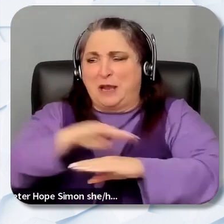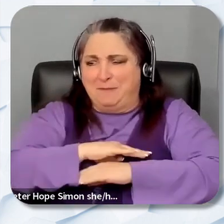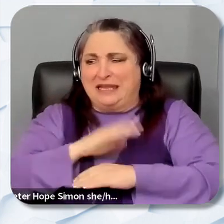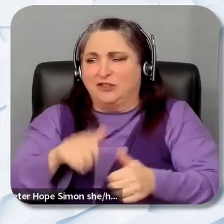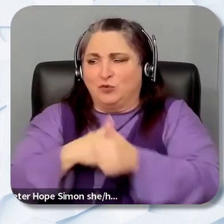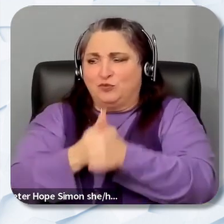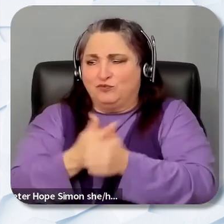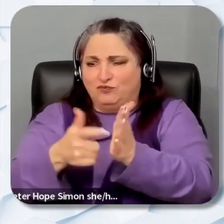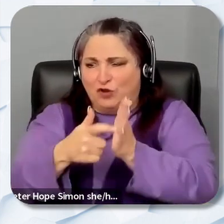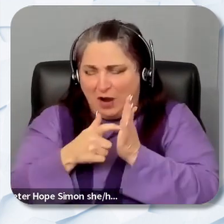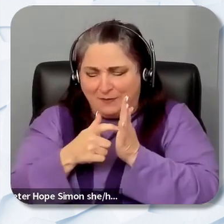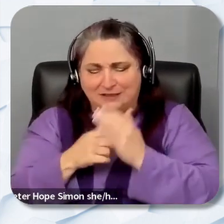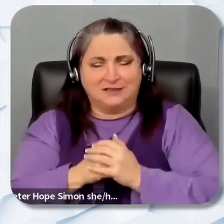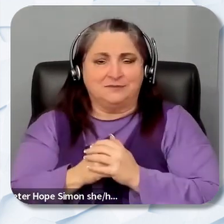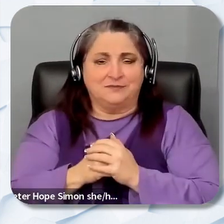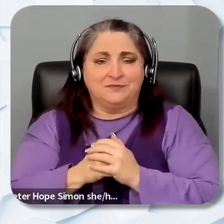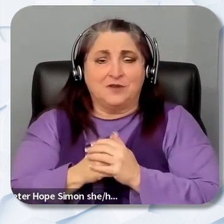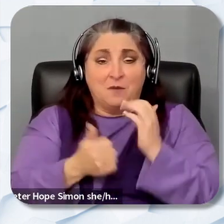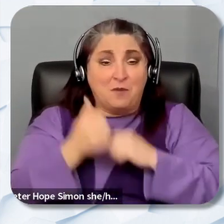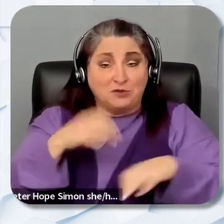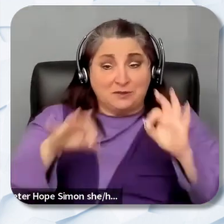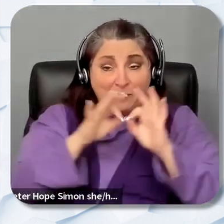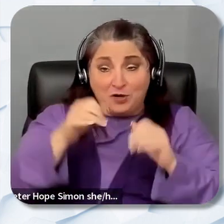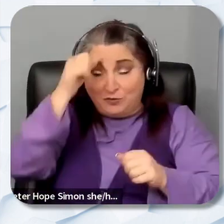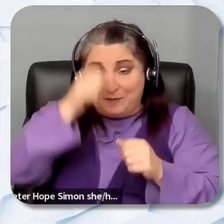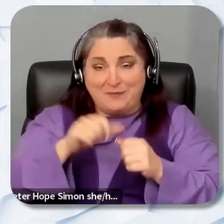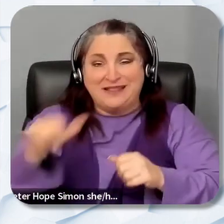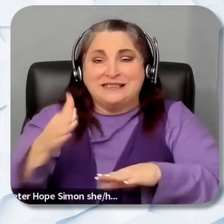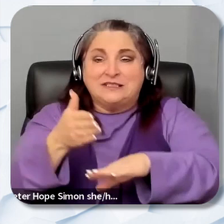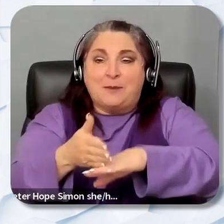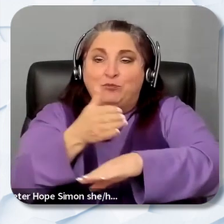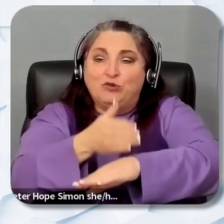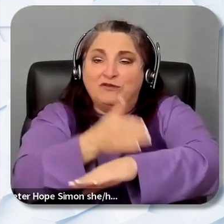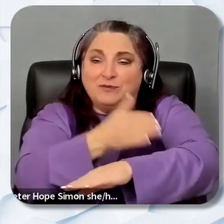thing that we want you to remember is: This is about improvement and implementing your